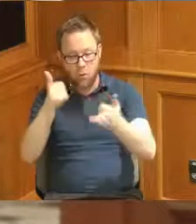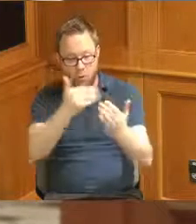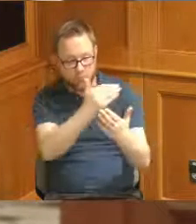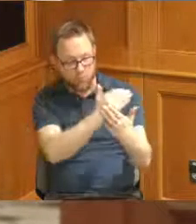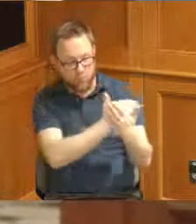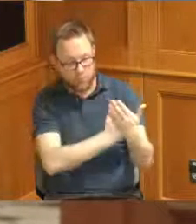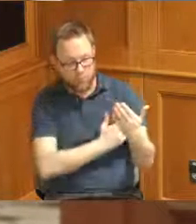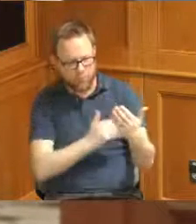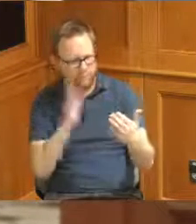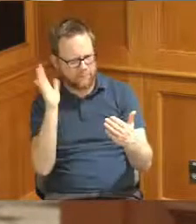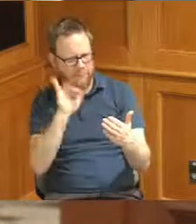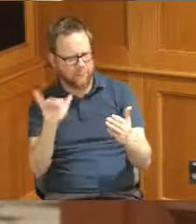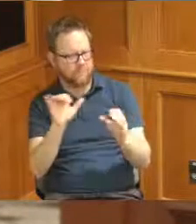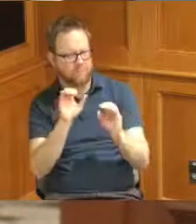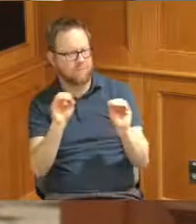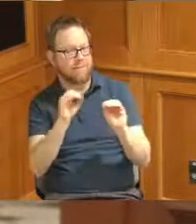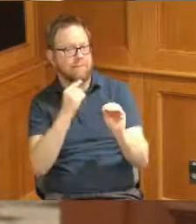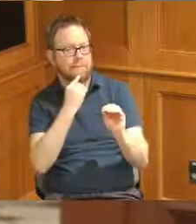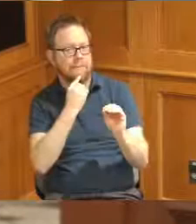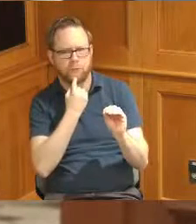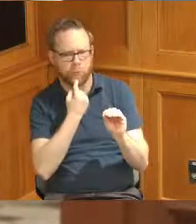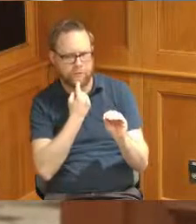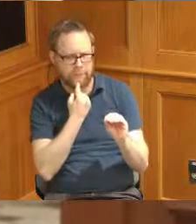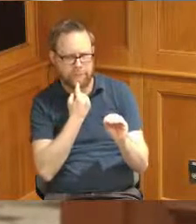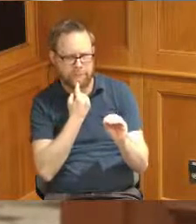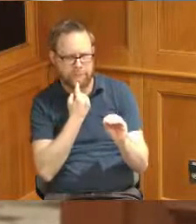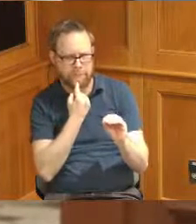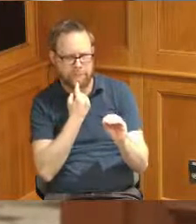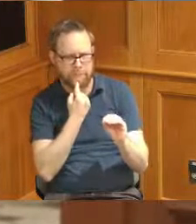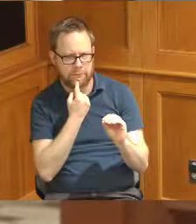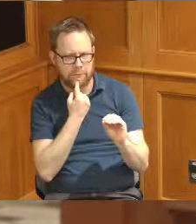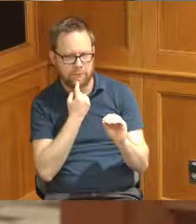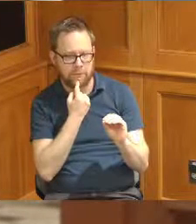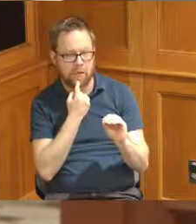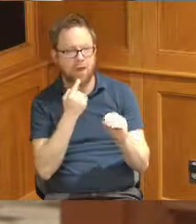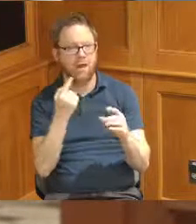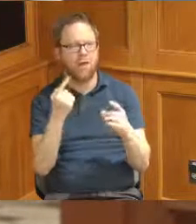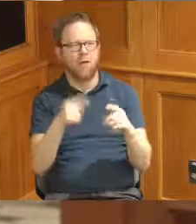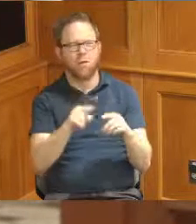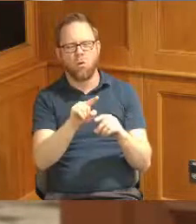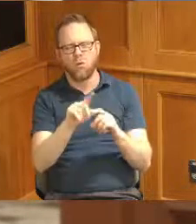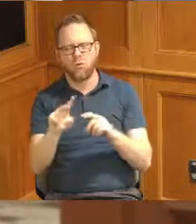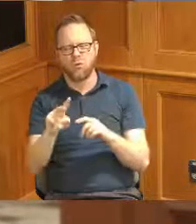there were any serious calls of nature there were some there were one or two EMS transport